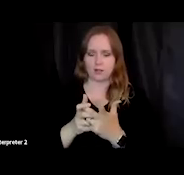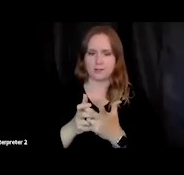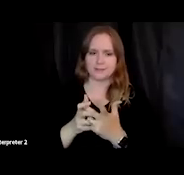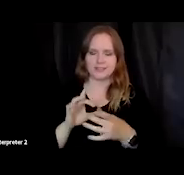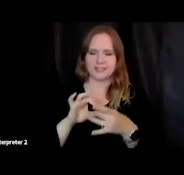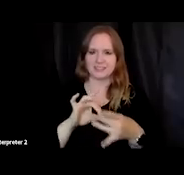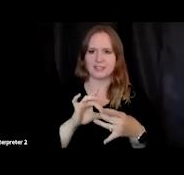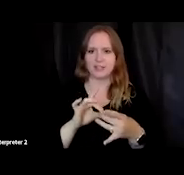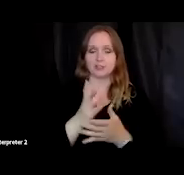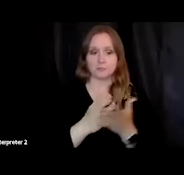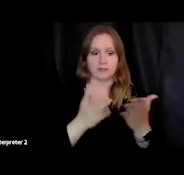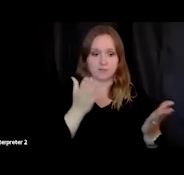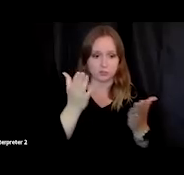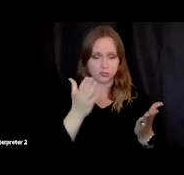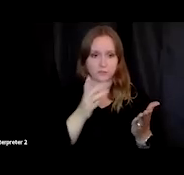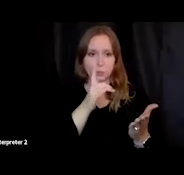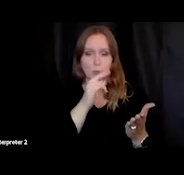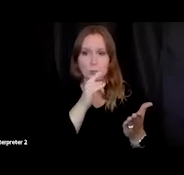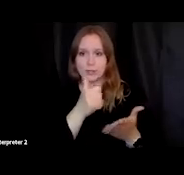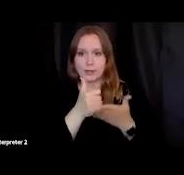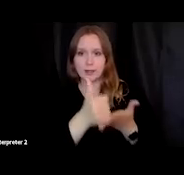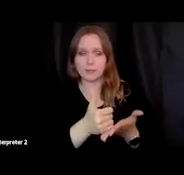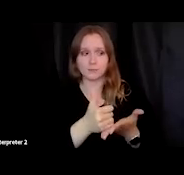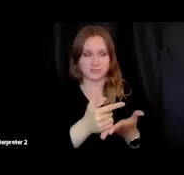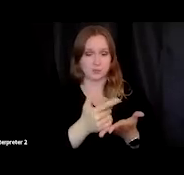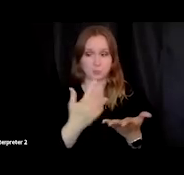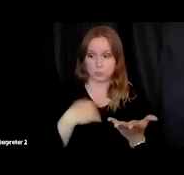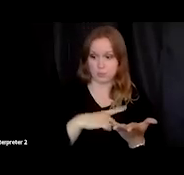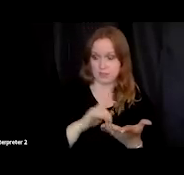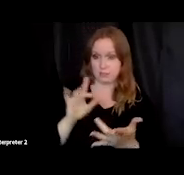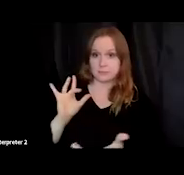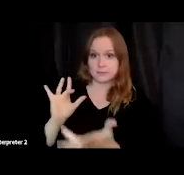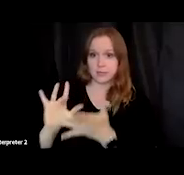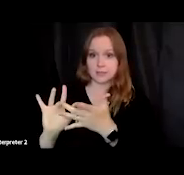So are we reaching out to animal protective services? Are we looking at cleanup companies?